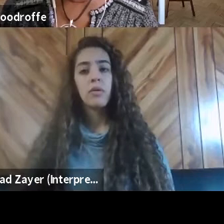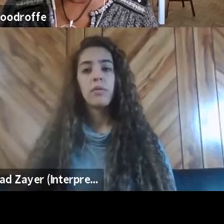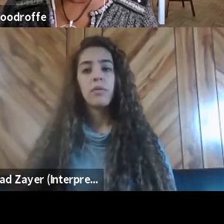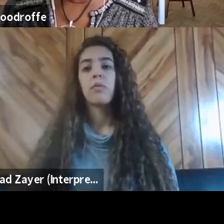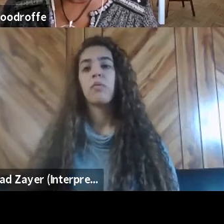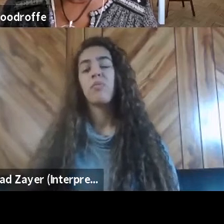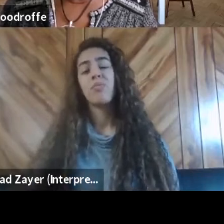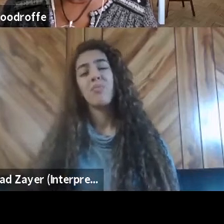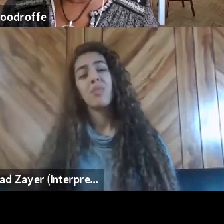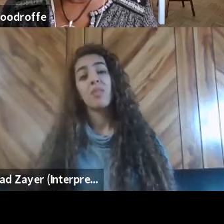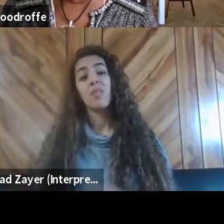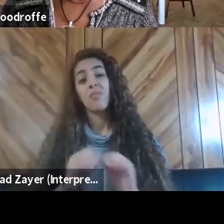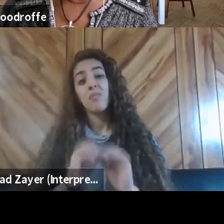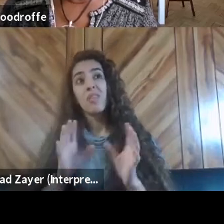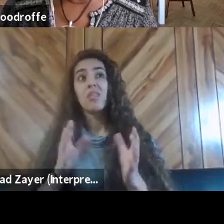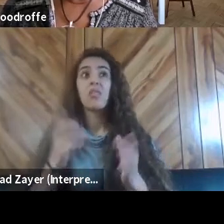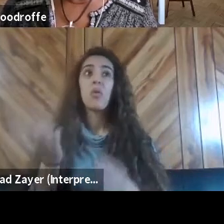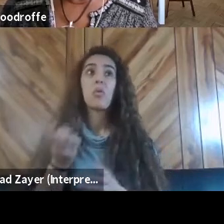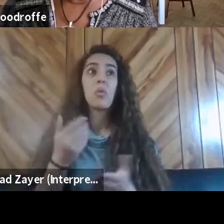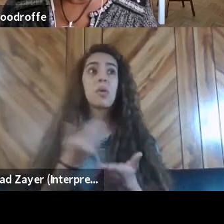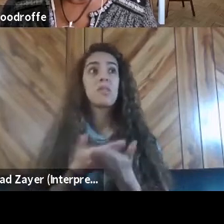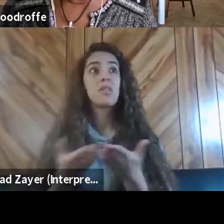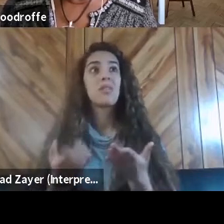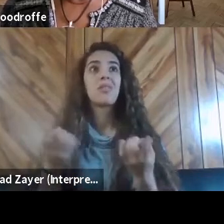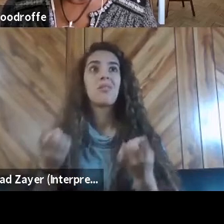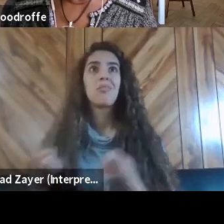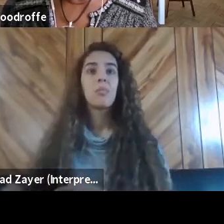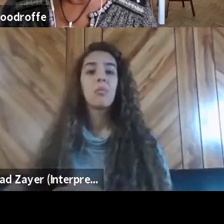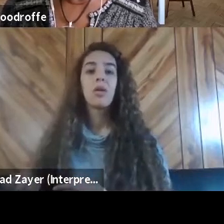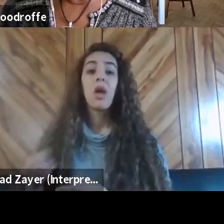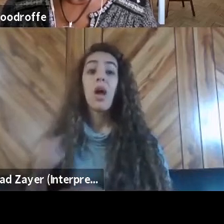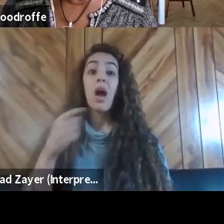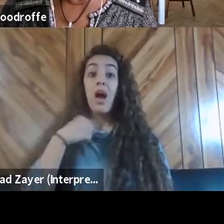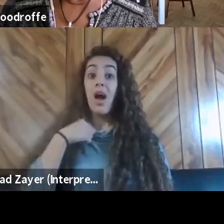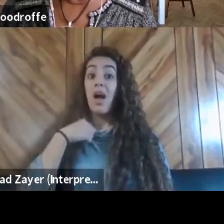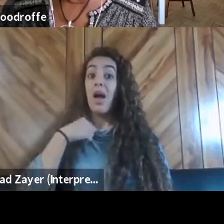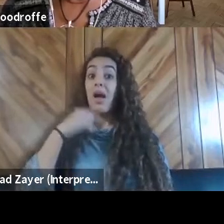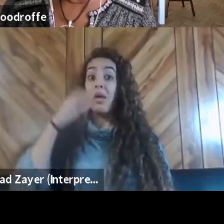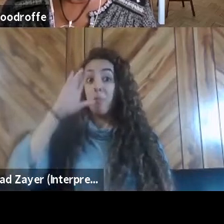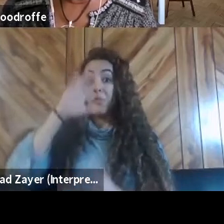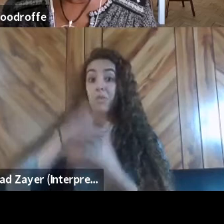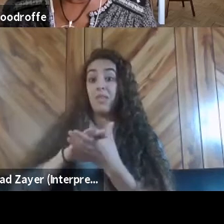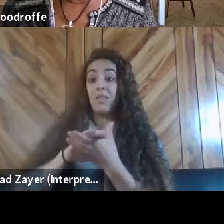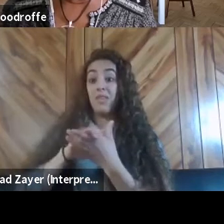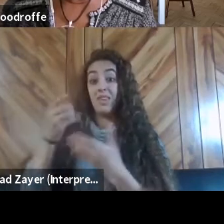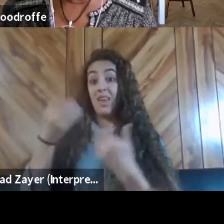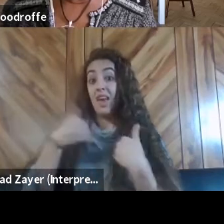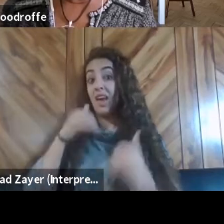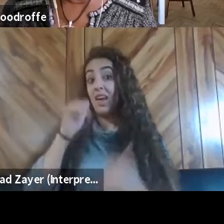honestly, I, I thought he had ADHD when he was younger, if I